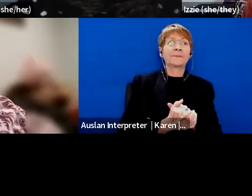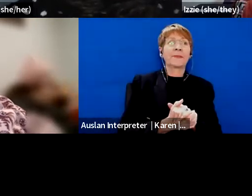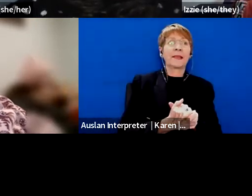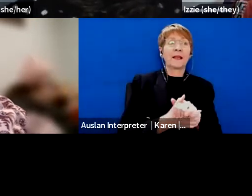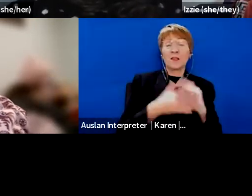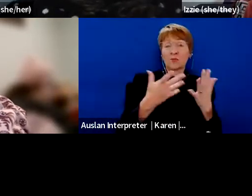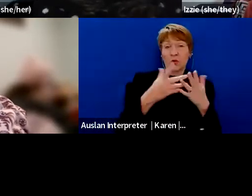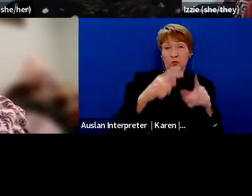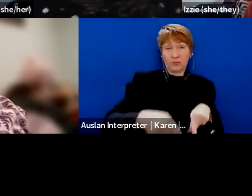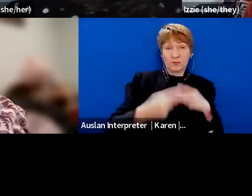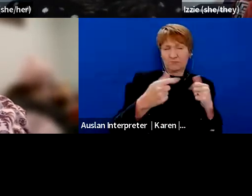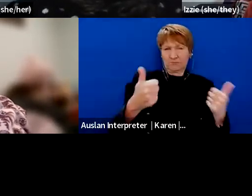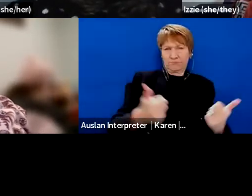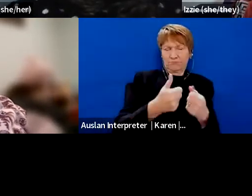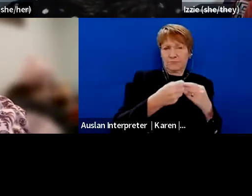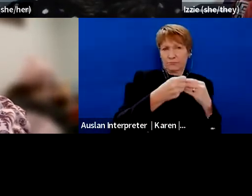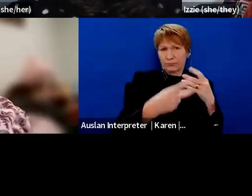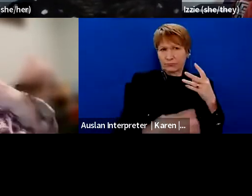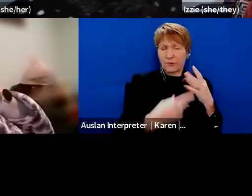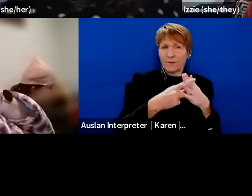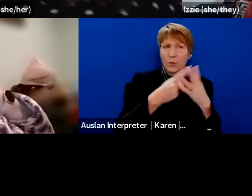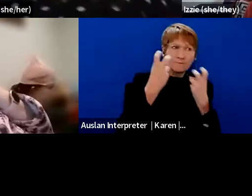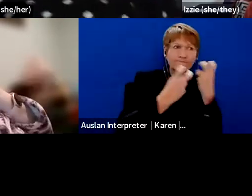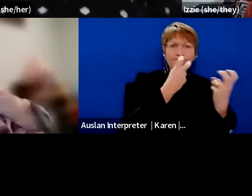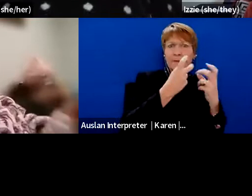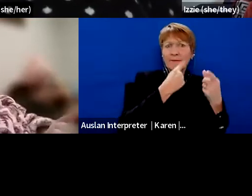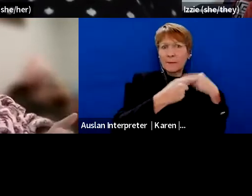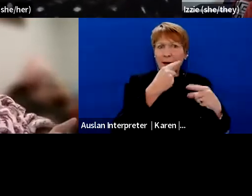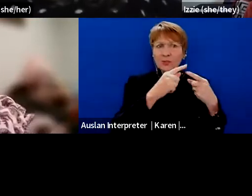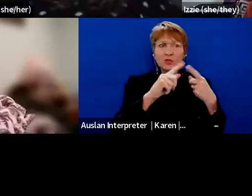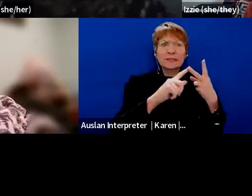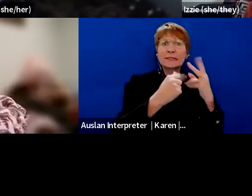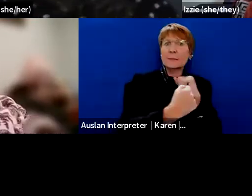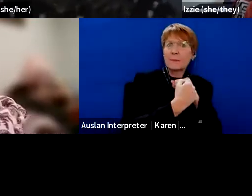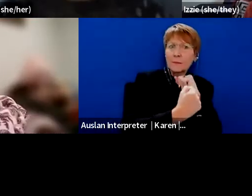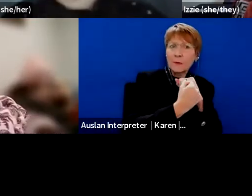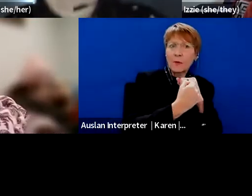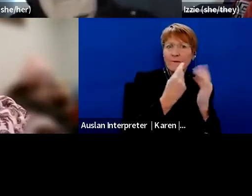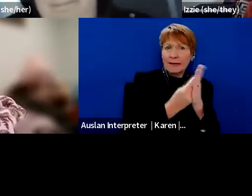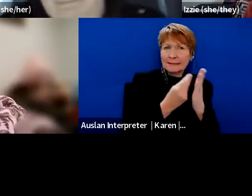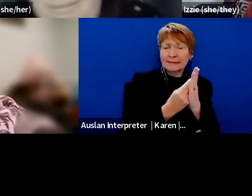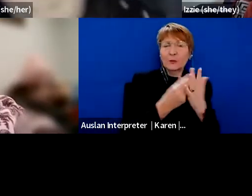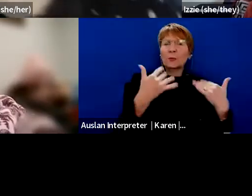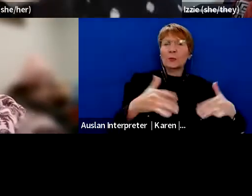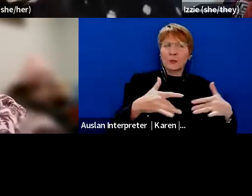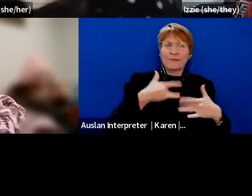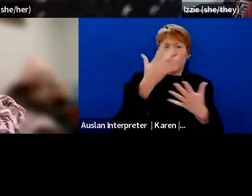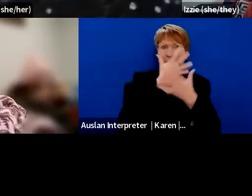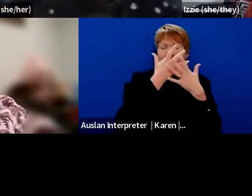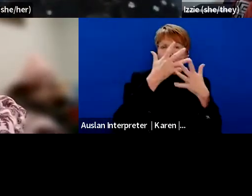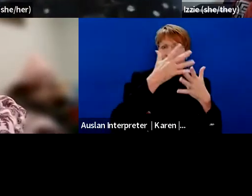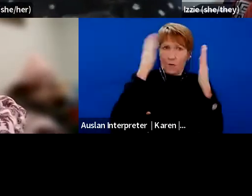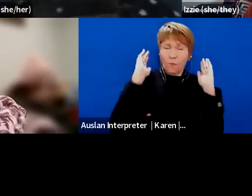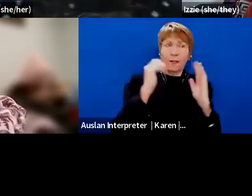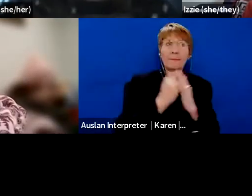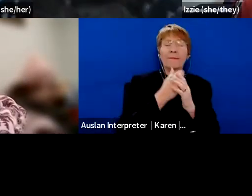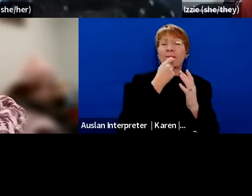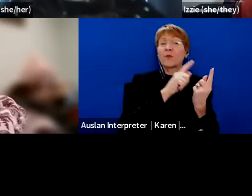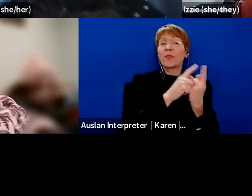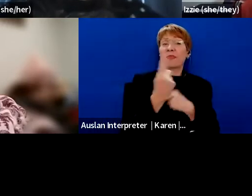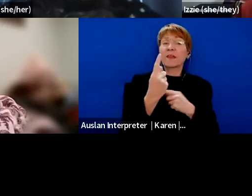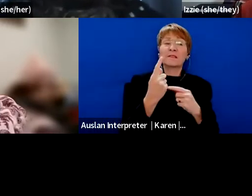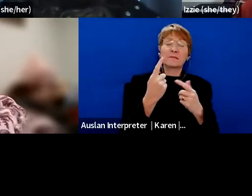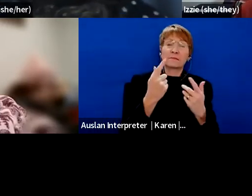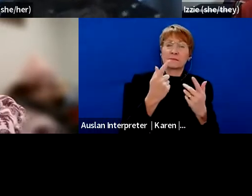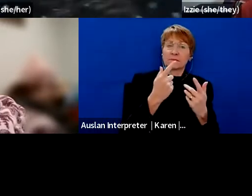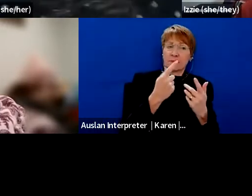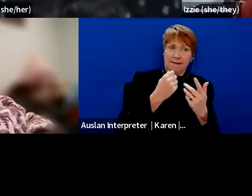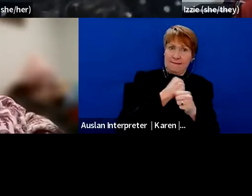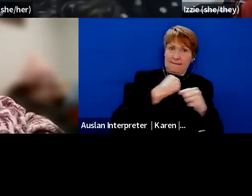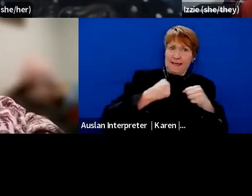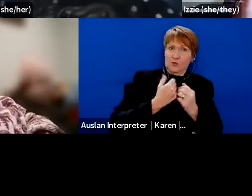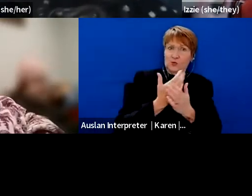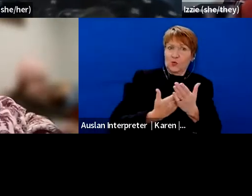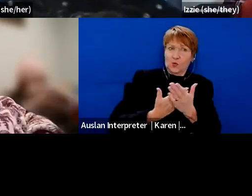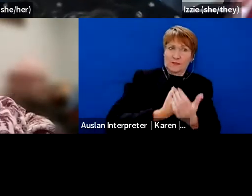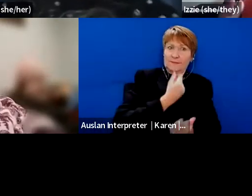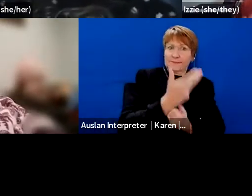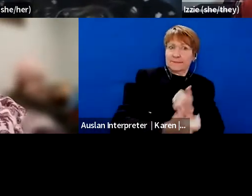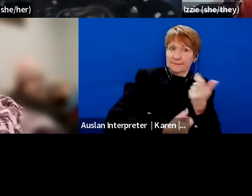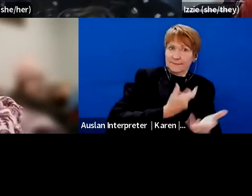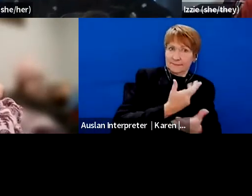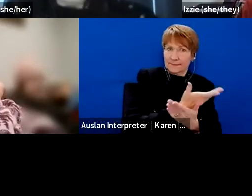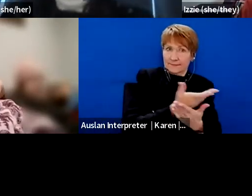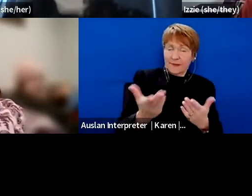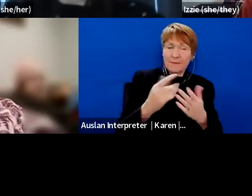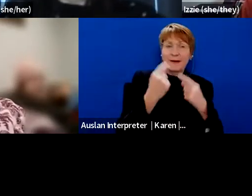So there's a lot of challenges to consider when navigating information organizing supports and funding, I know it can be really overwhelming on some things that will cover when we share our stories and insights, but we wanted to first look at sort of